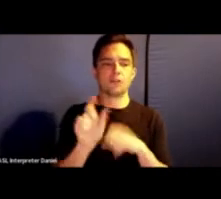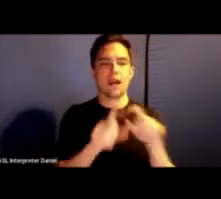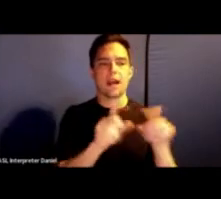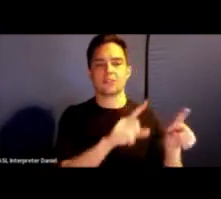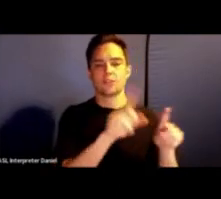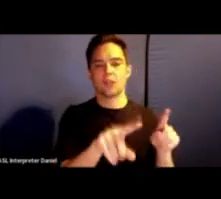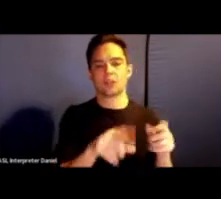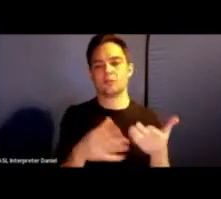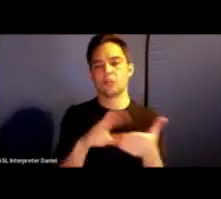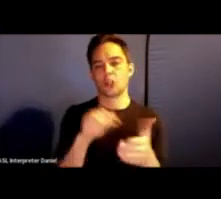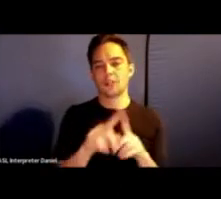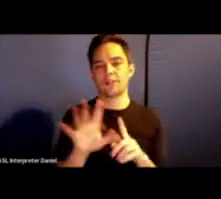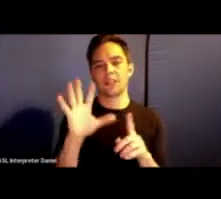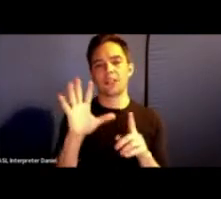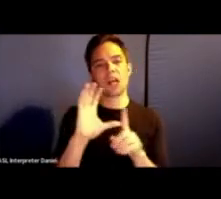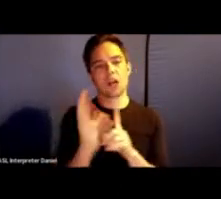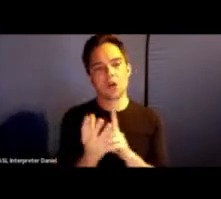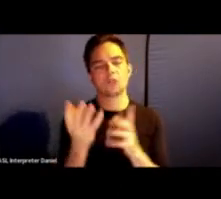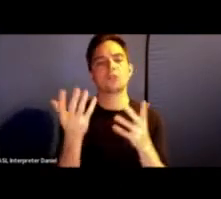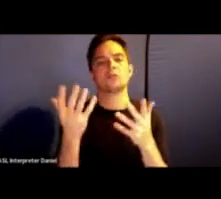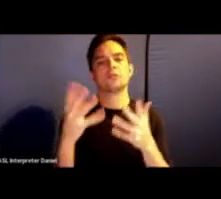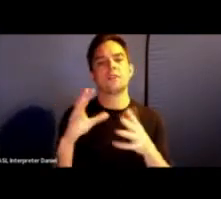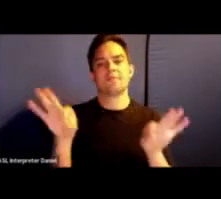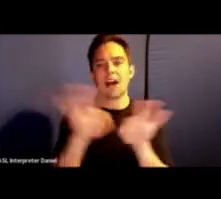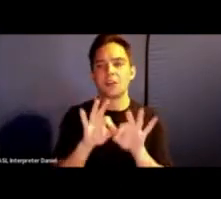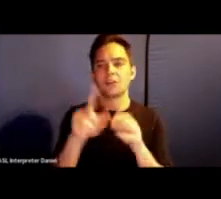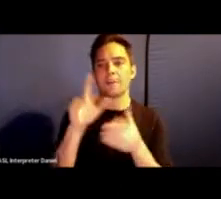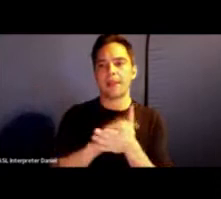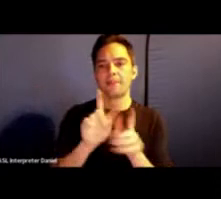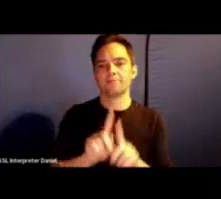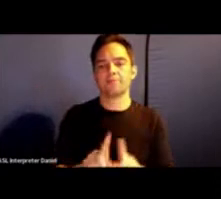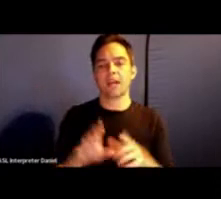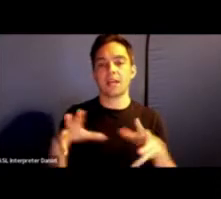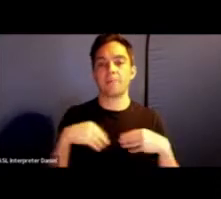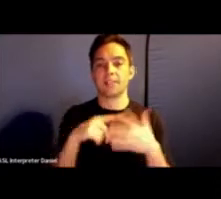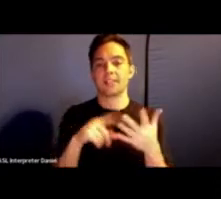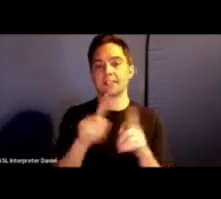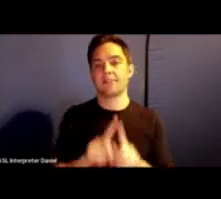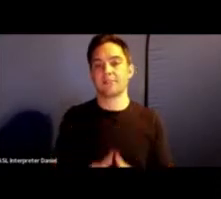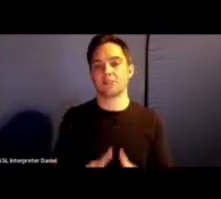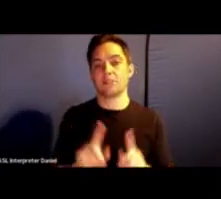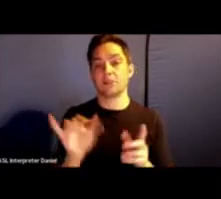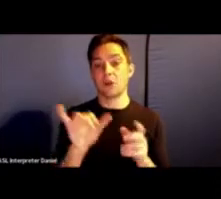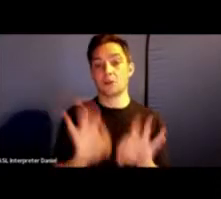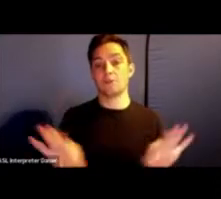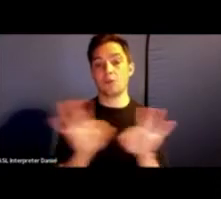learn different customs values and beliefs and we willing to embrace those differences. It is also important to note that you